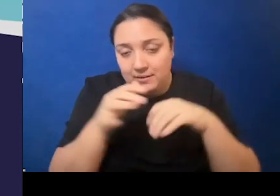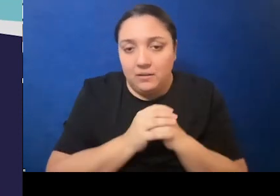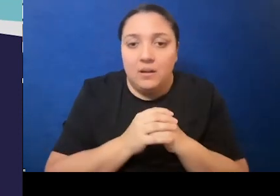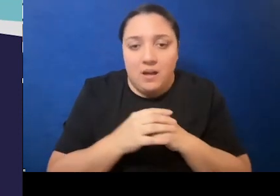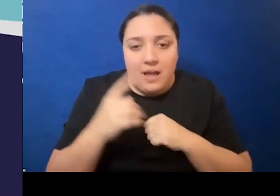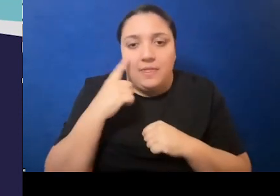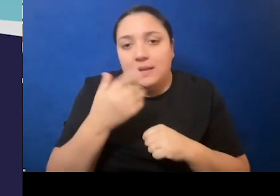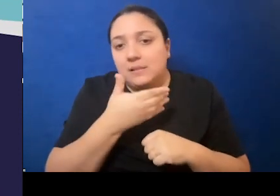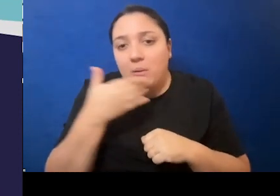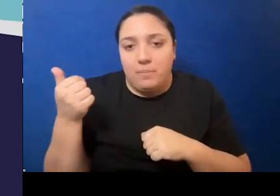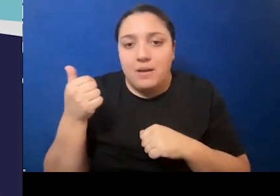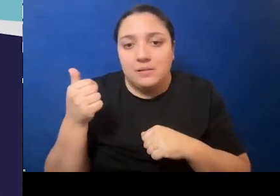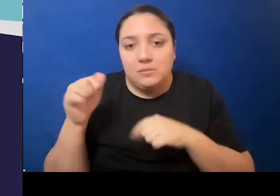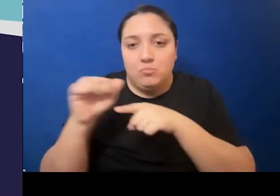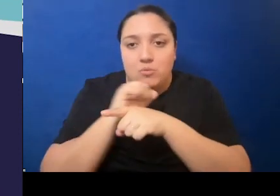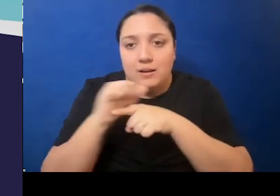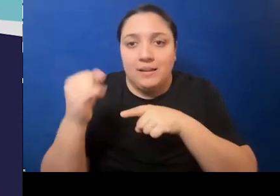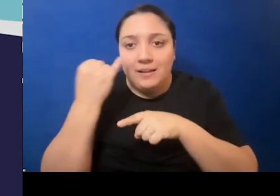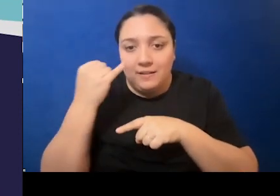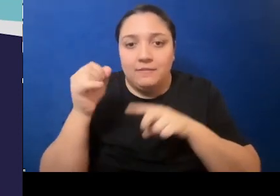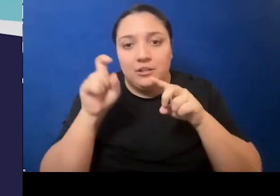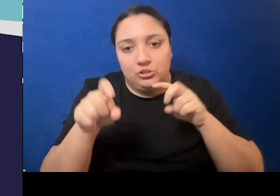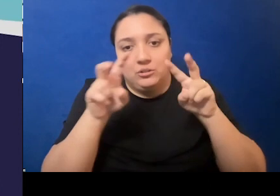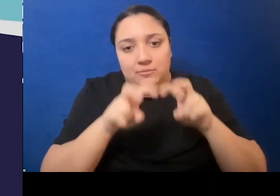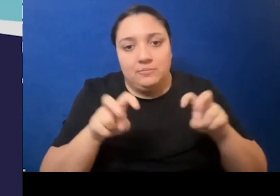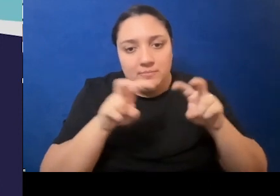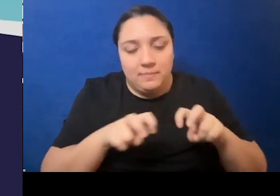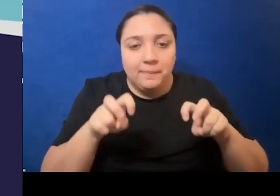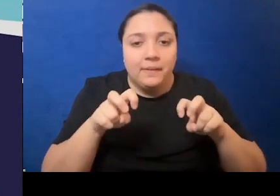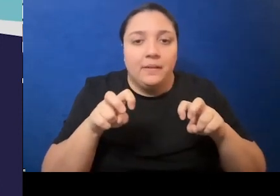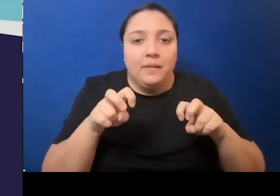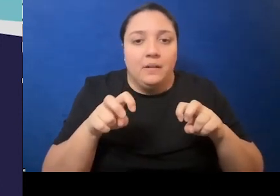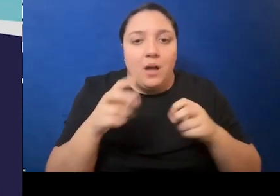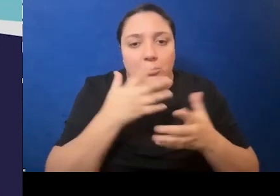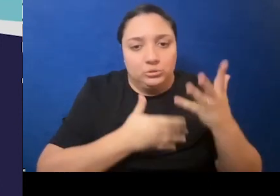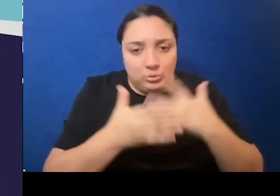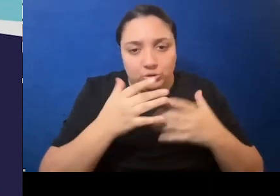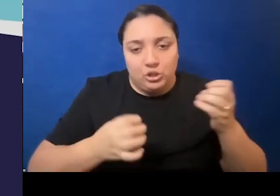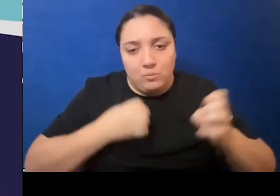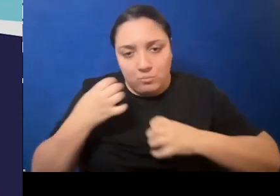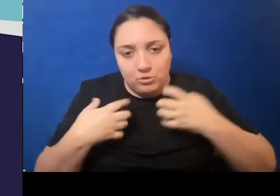AND IT IS A BEST PRACTICE TO EVALUATE THE SOCIAL AND EMOTIONAL HEALTH AND THERE ARE